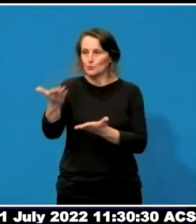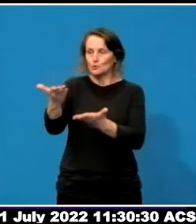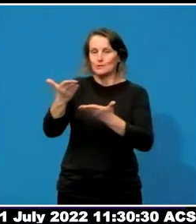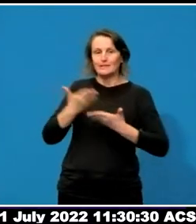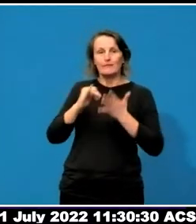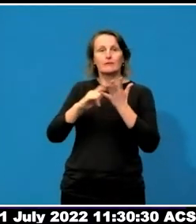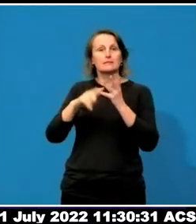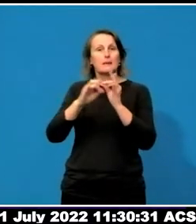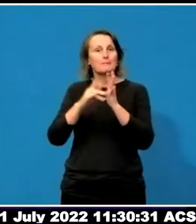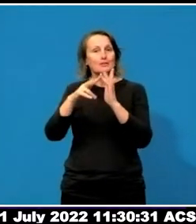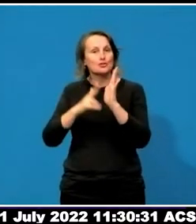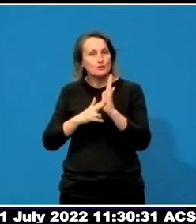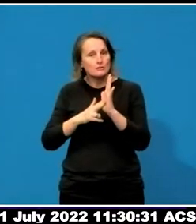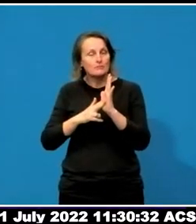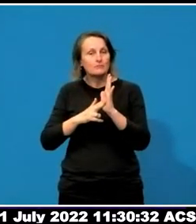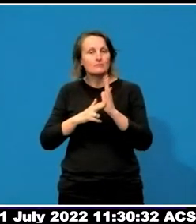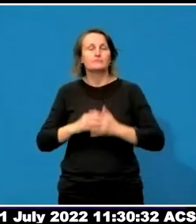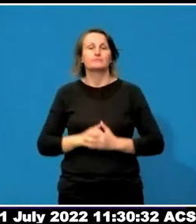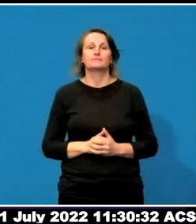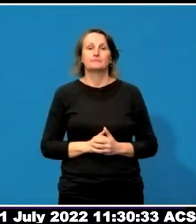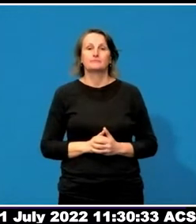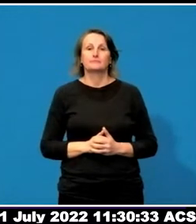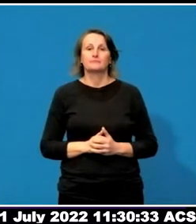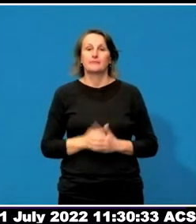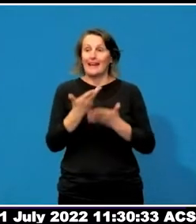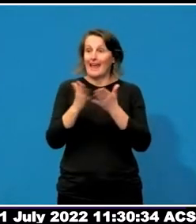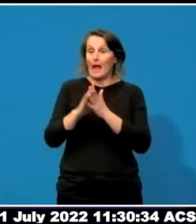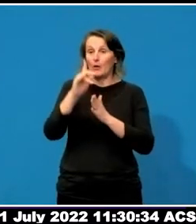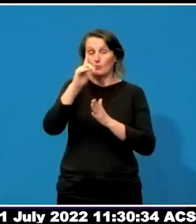and how parties with leave to appear and any others may respond to any findings proposed